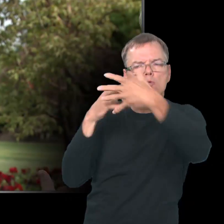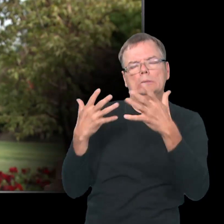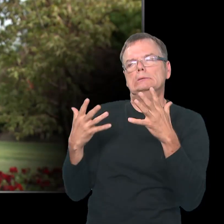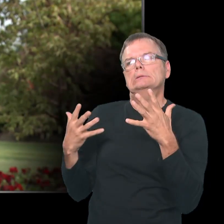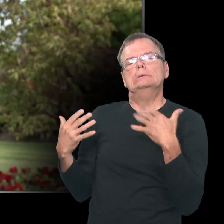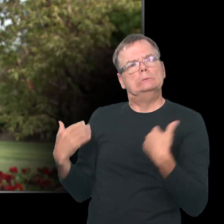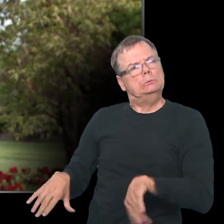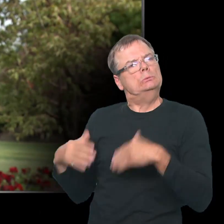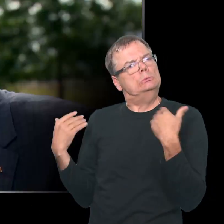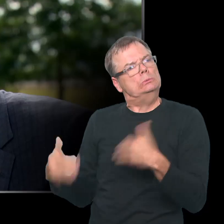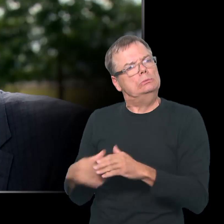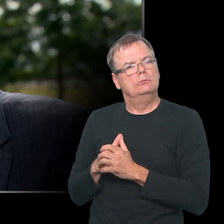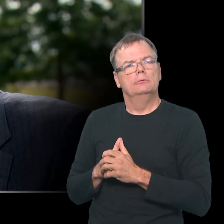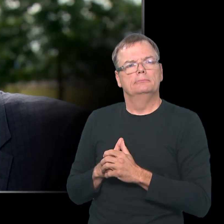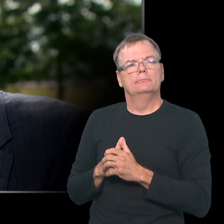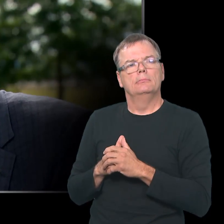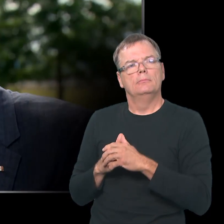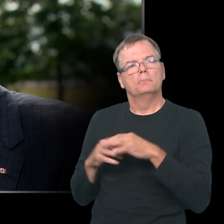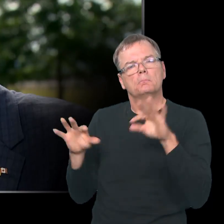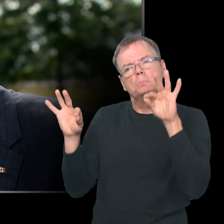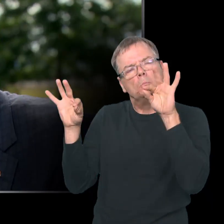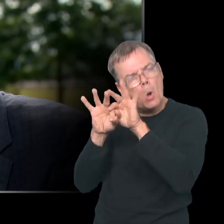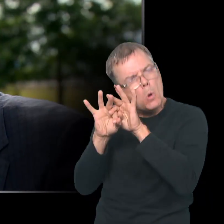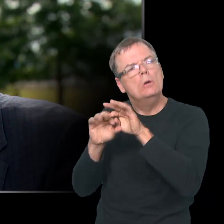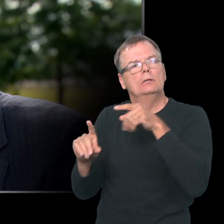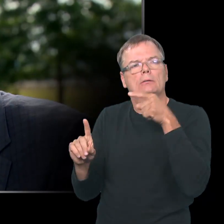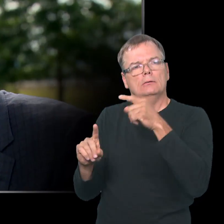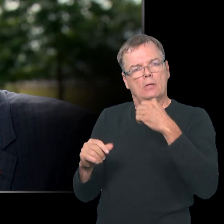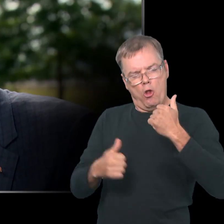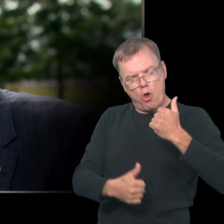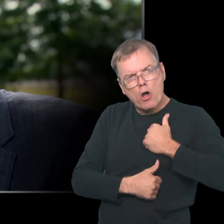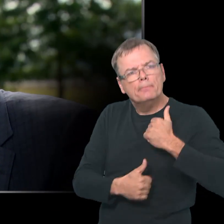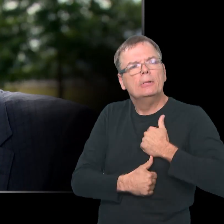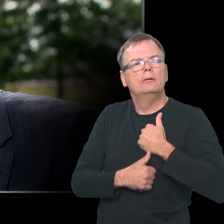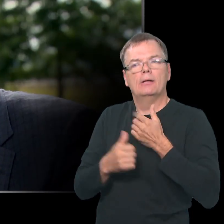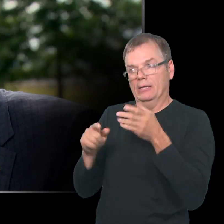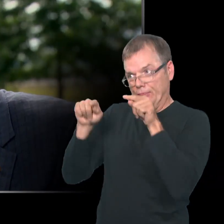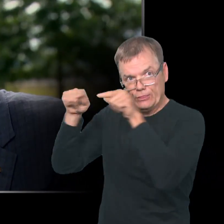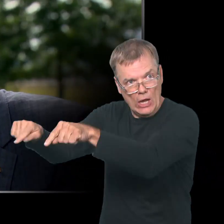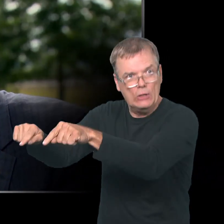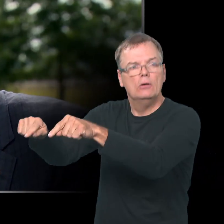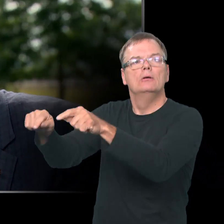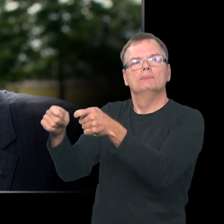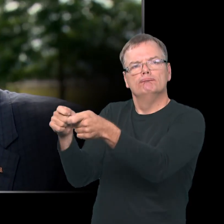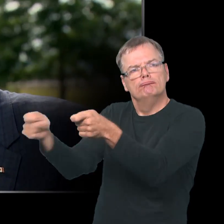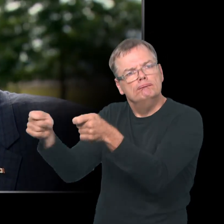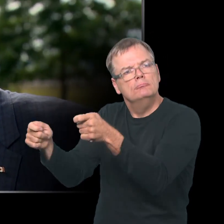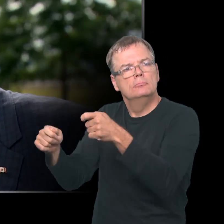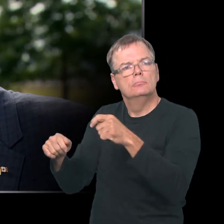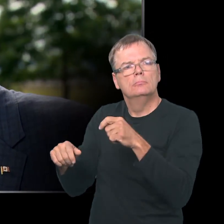including against us. That's why-- So are we in for the long haul, then? That's why it remains important, even with the deficiency